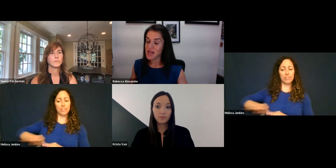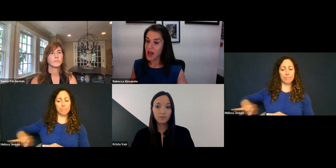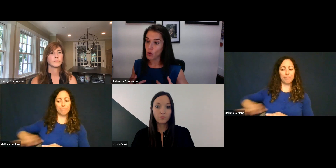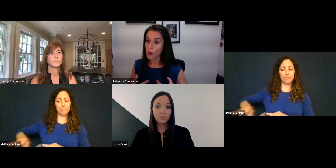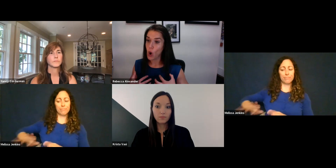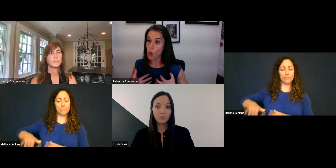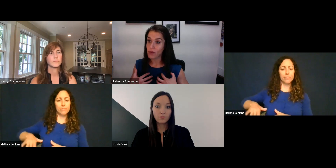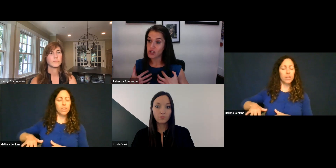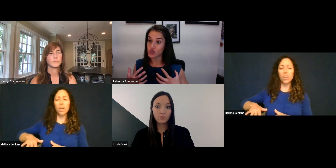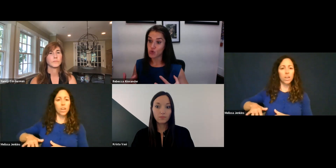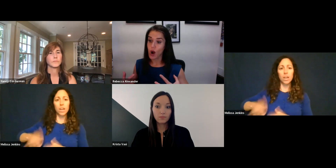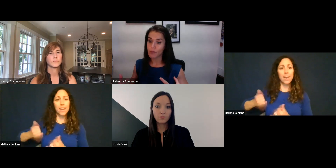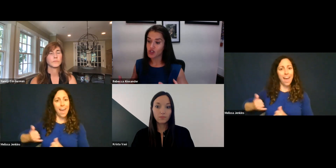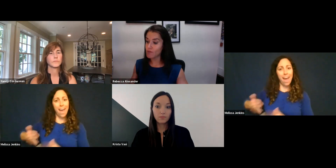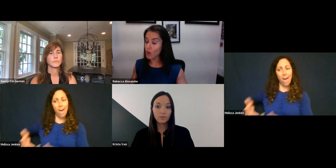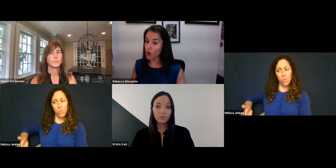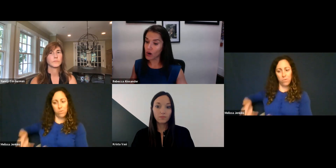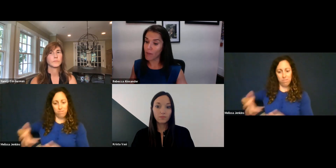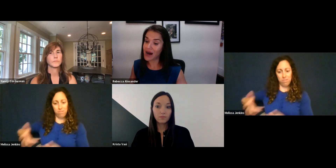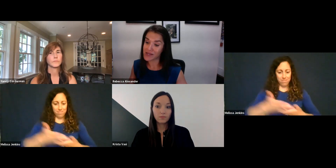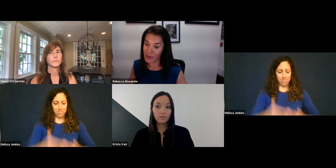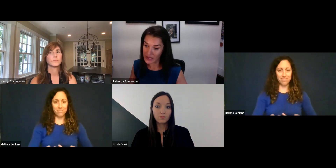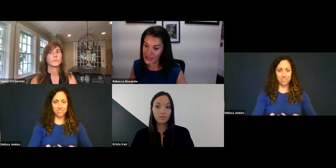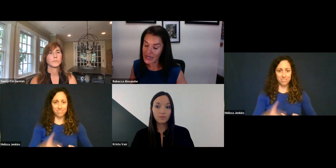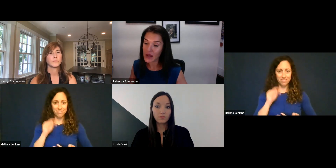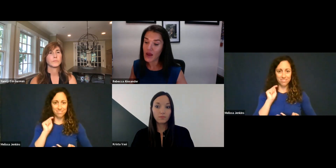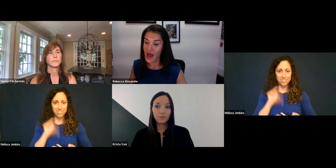to help open you up to more possibility